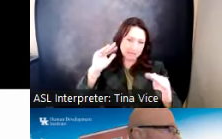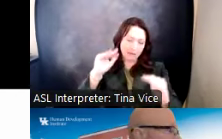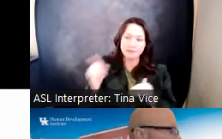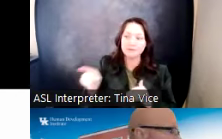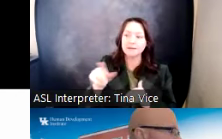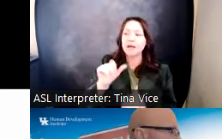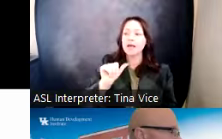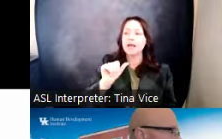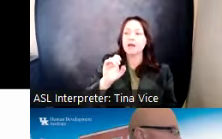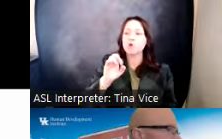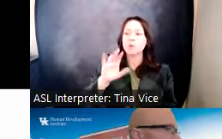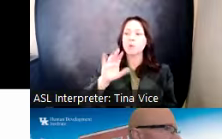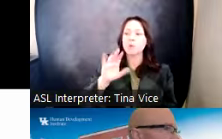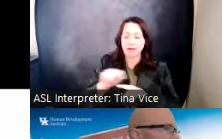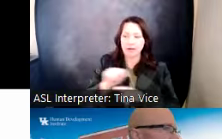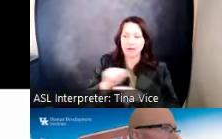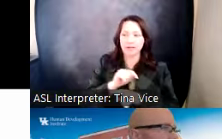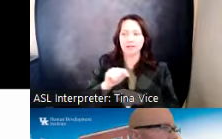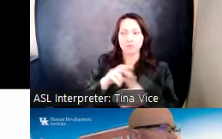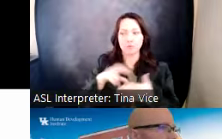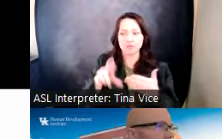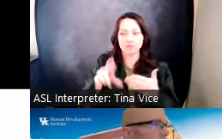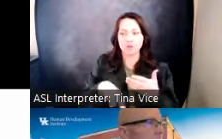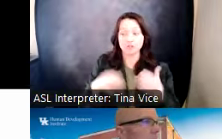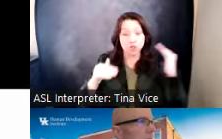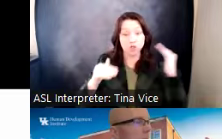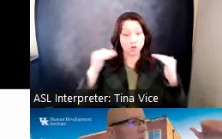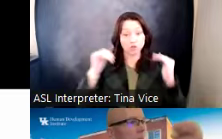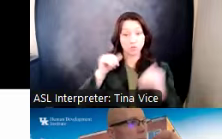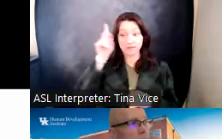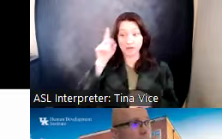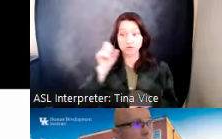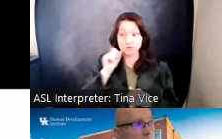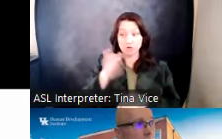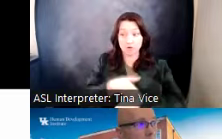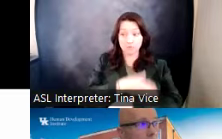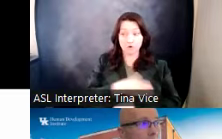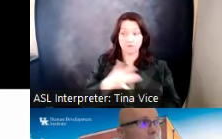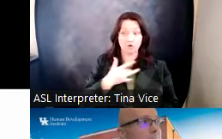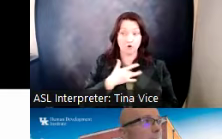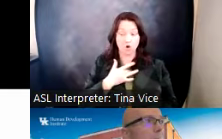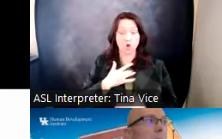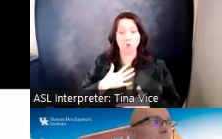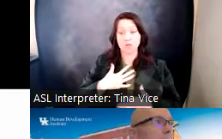adults with Down syndrome improved cardiorespiratory fitness. It took them longer to feel exhausted during